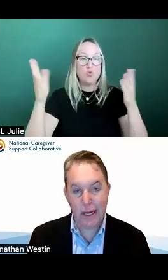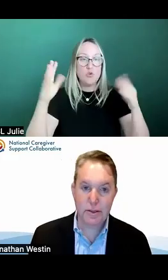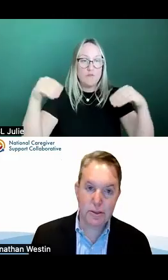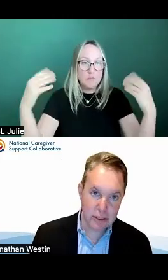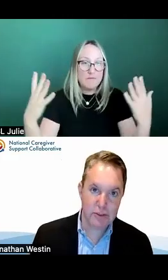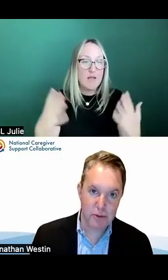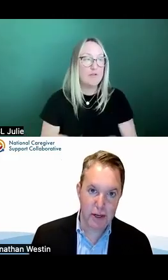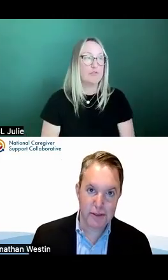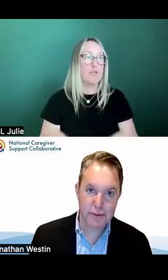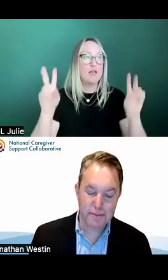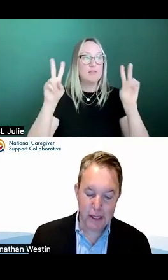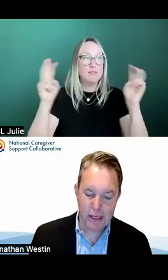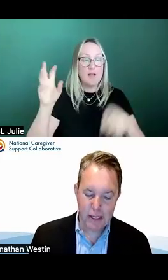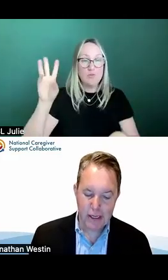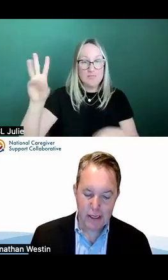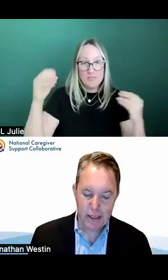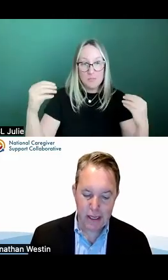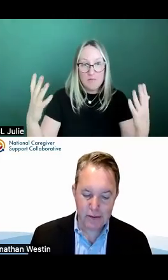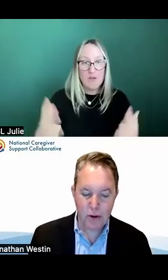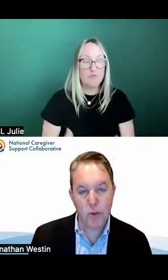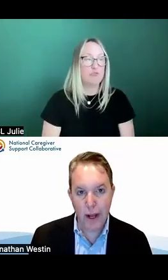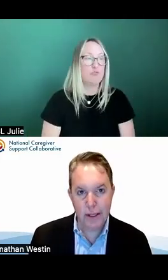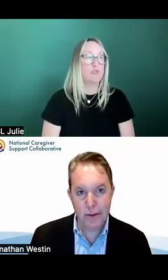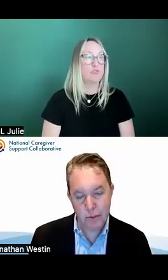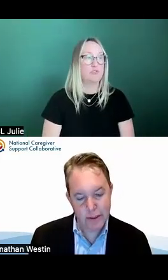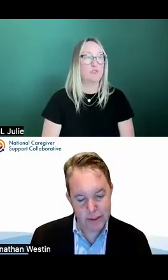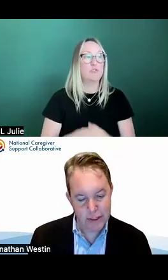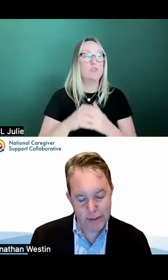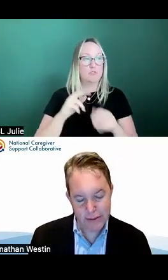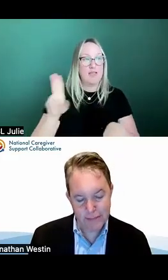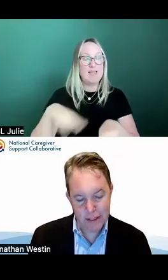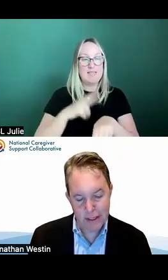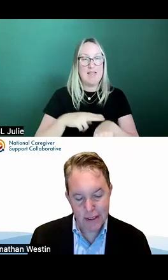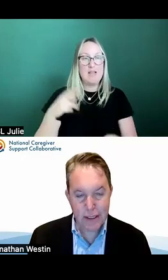Title VI providers, Native Hawaiian organizations,